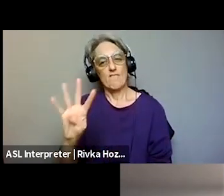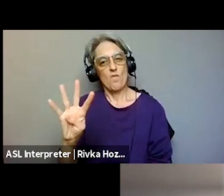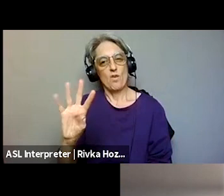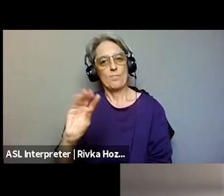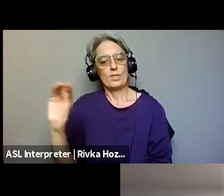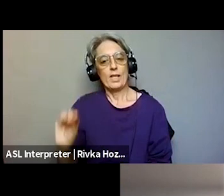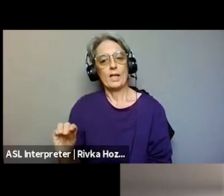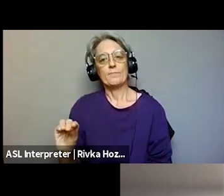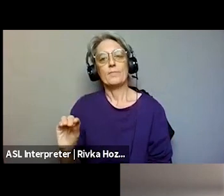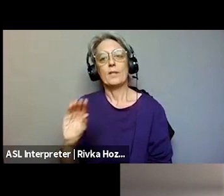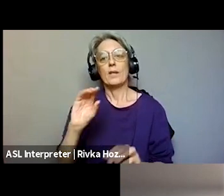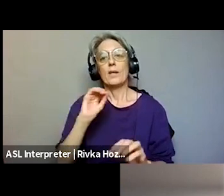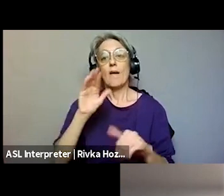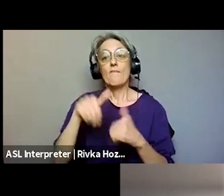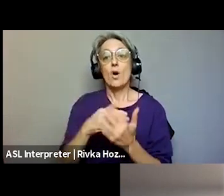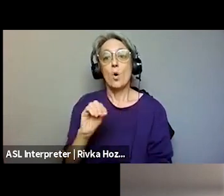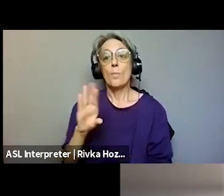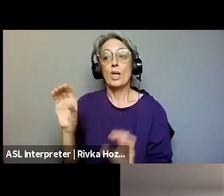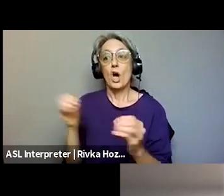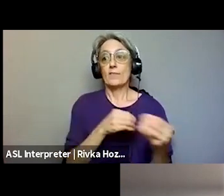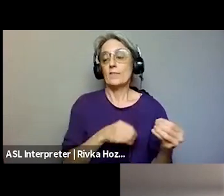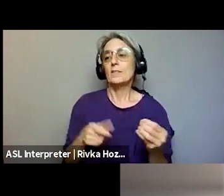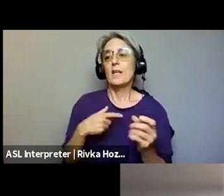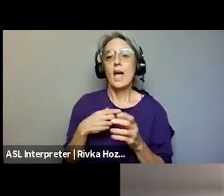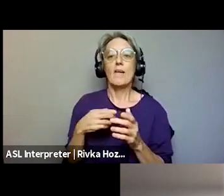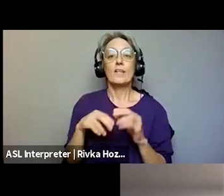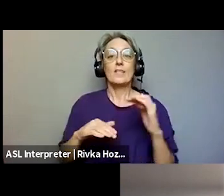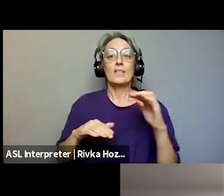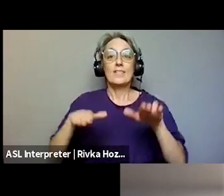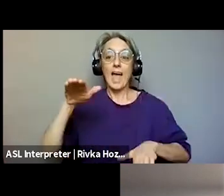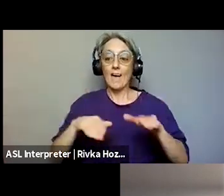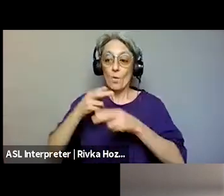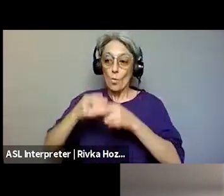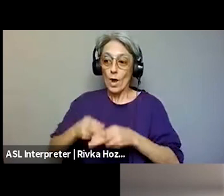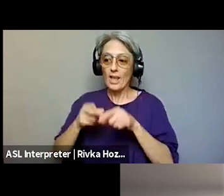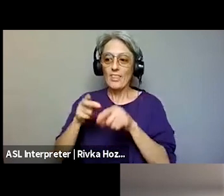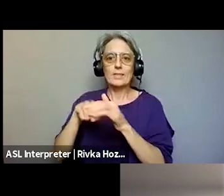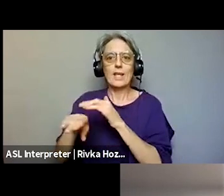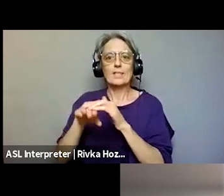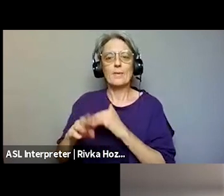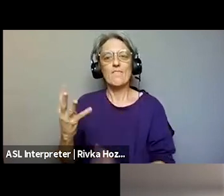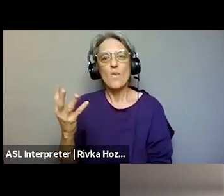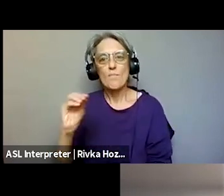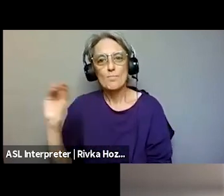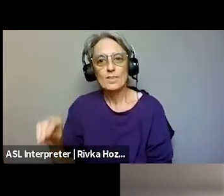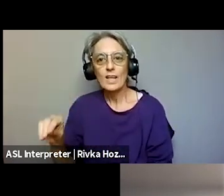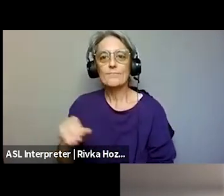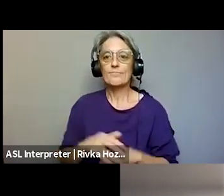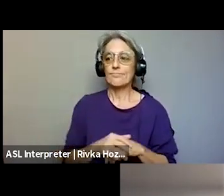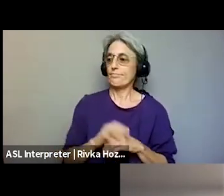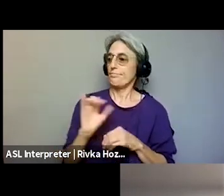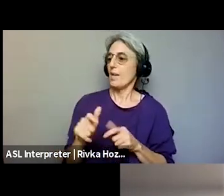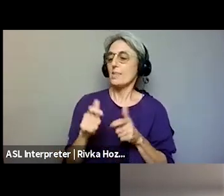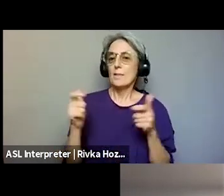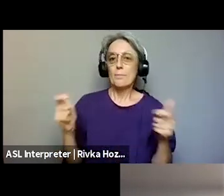offices have accessible scales and that's a primary component of prenatal care. So